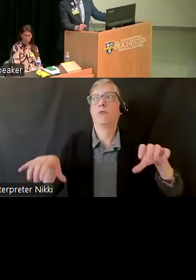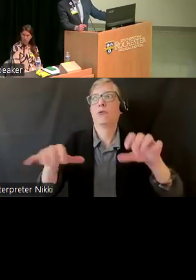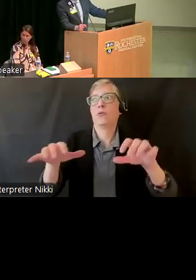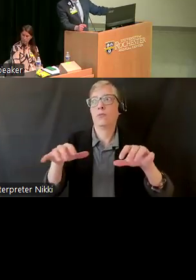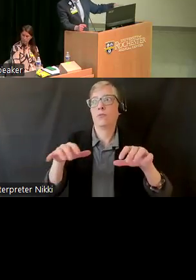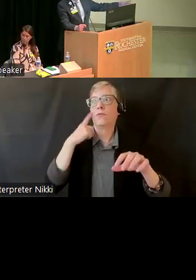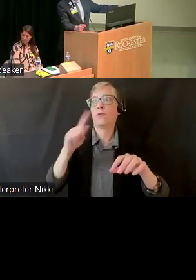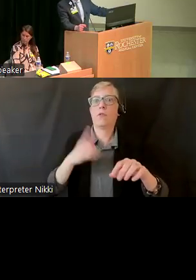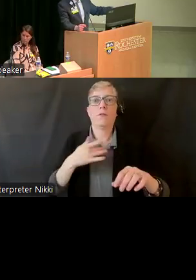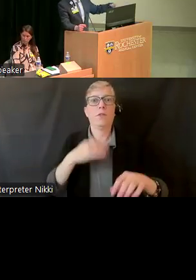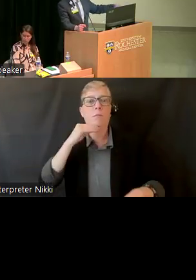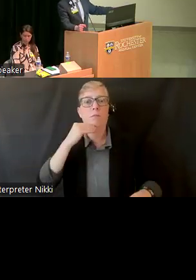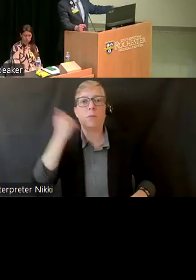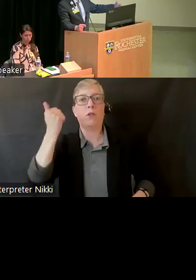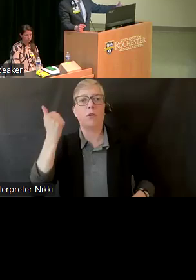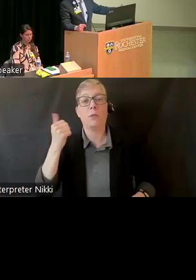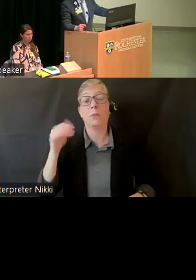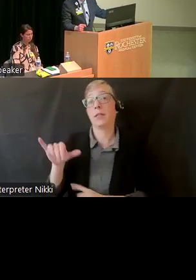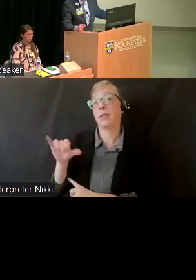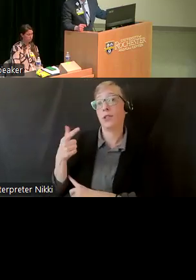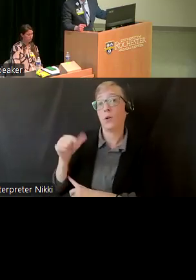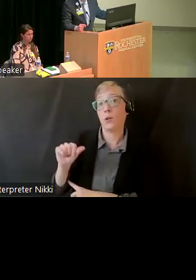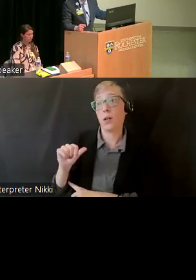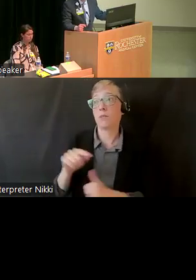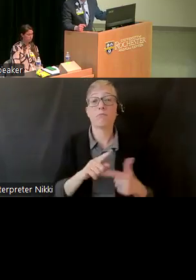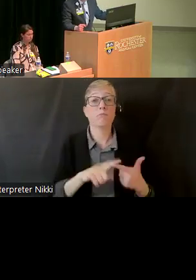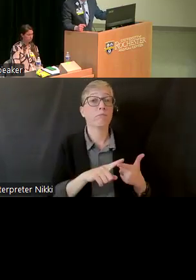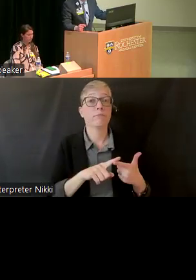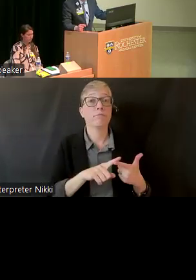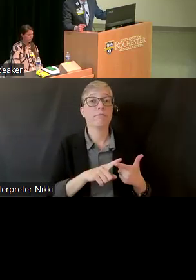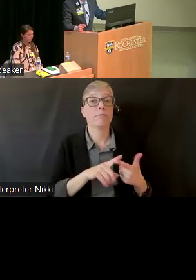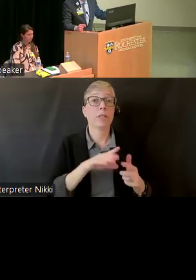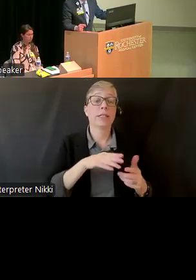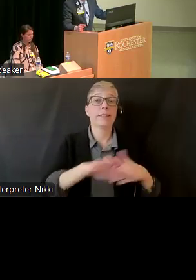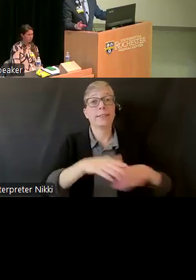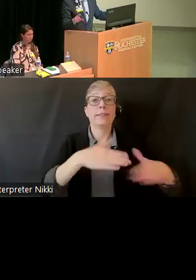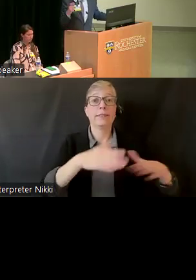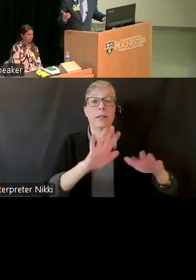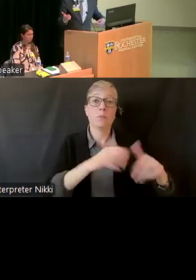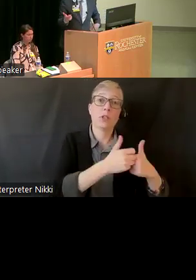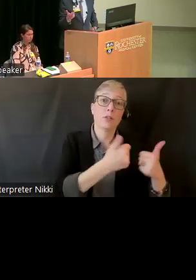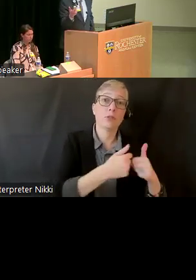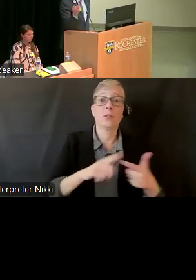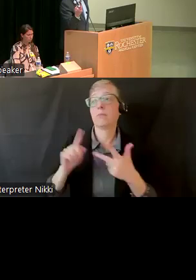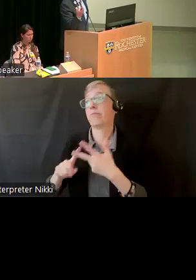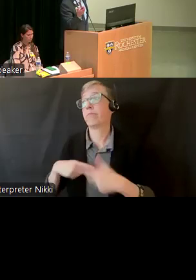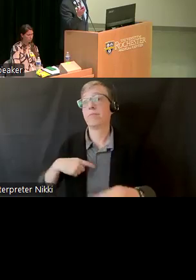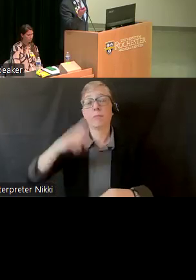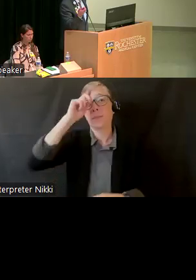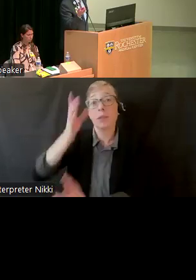anything from you know yoga to steps challenges to psychotherapy um and well-being are those